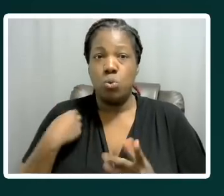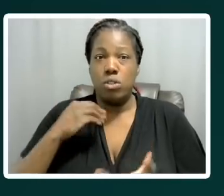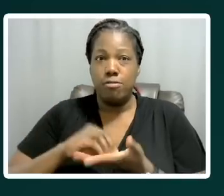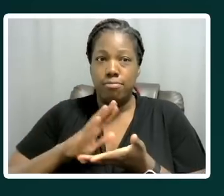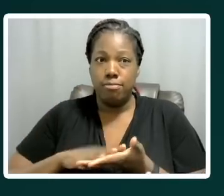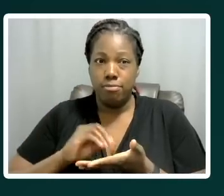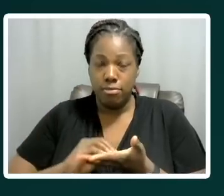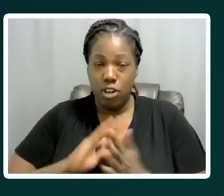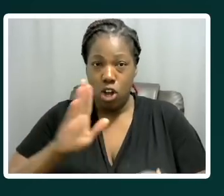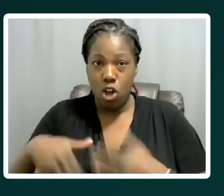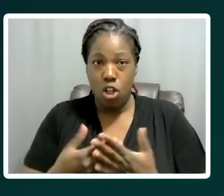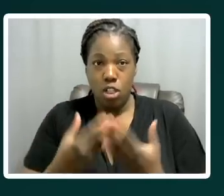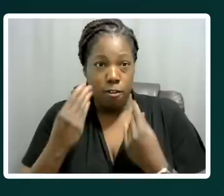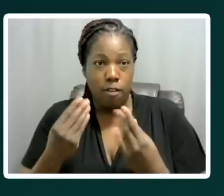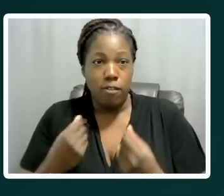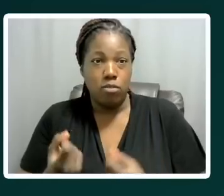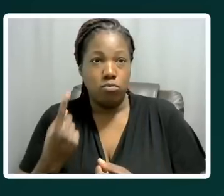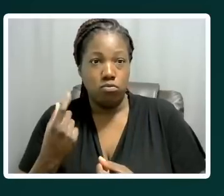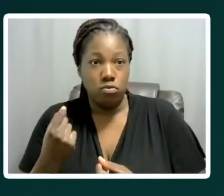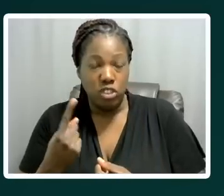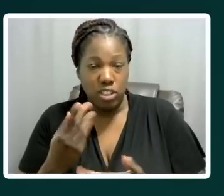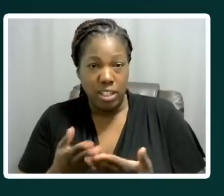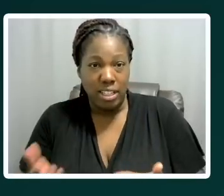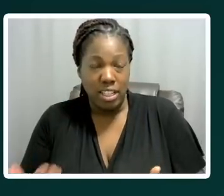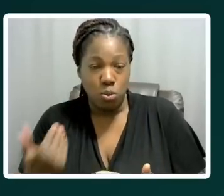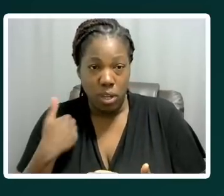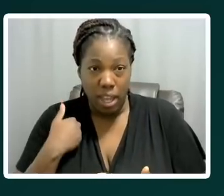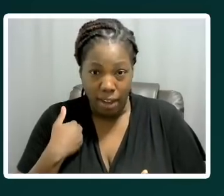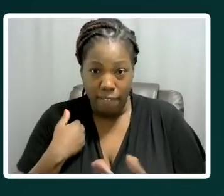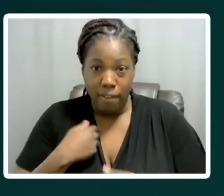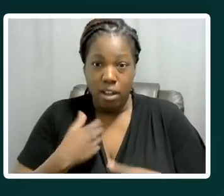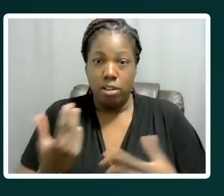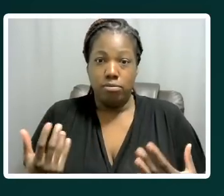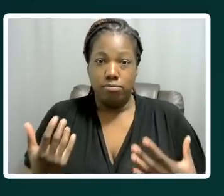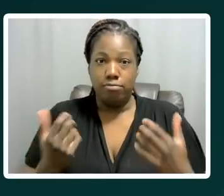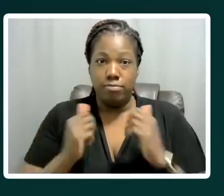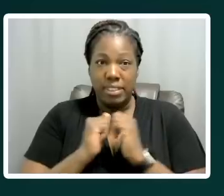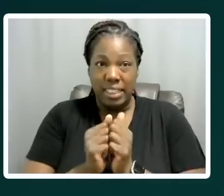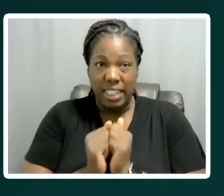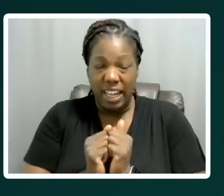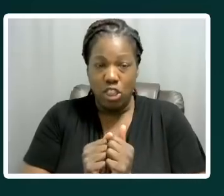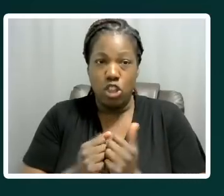and understanding that we had, throwing it all together in a simulation to see, can we more